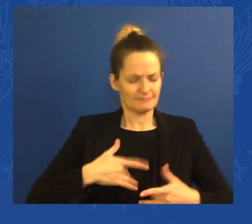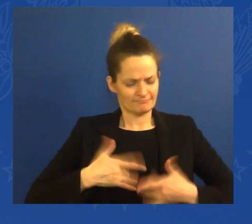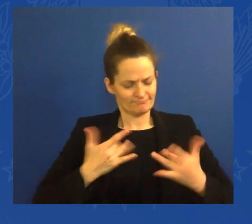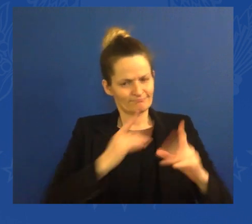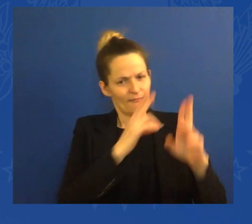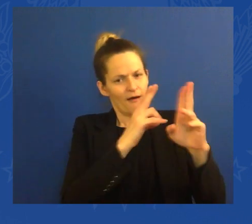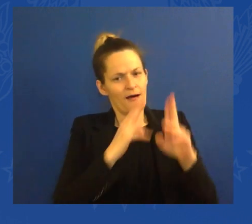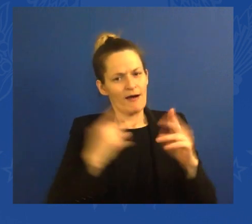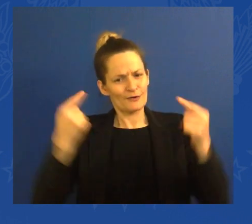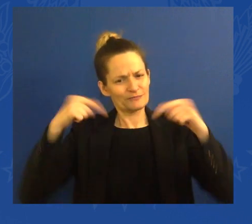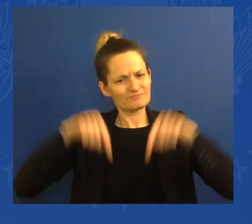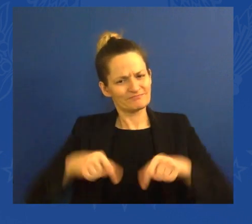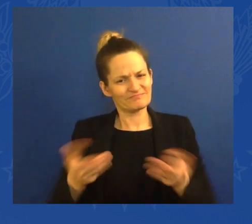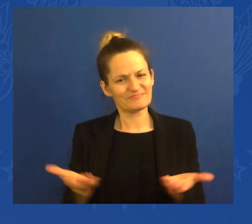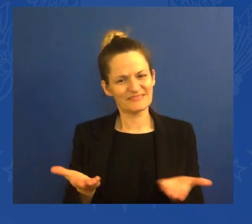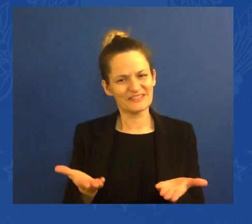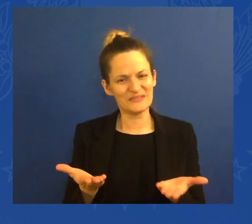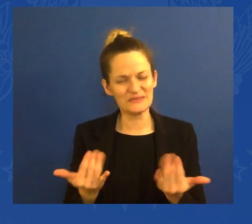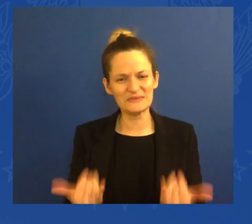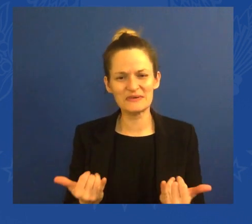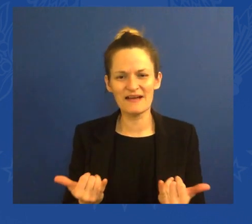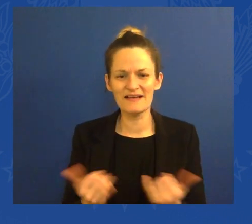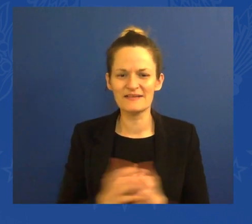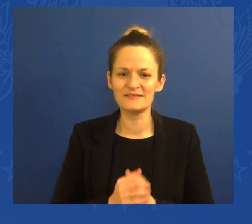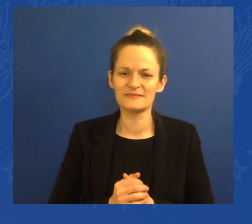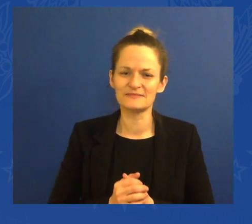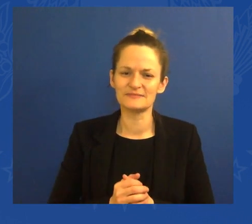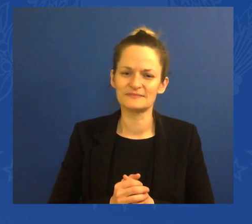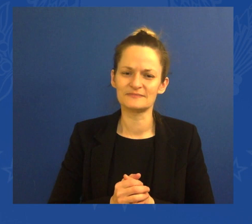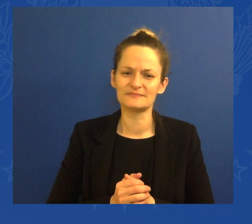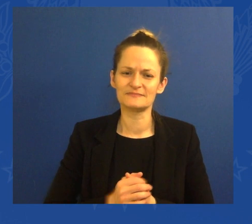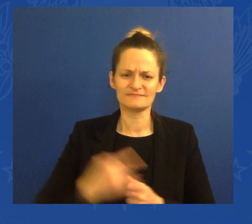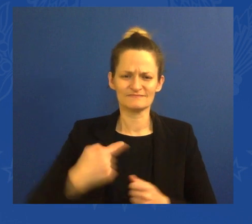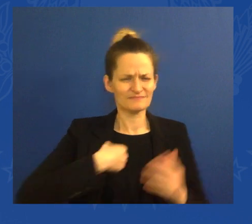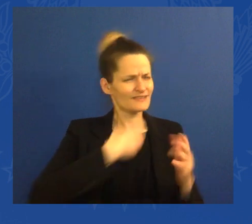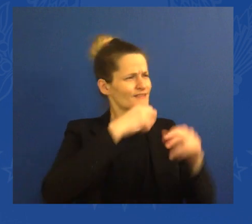I've been a painter for 31 years, but I started as a nonunion painter.